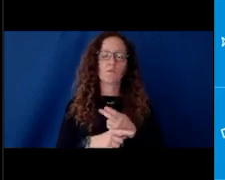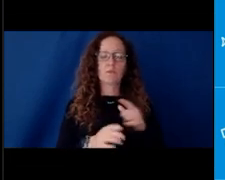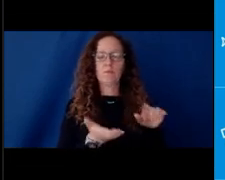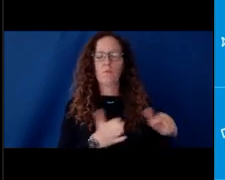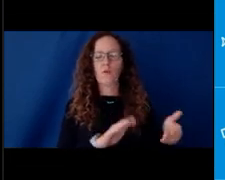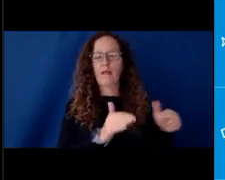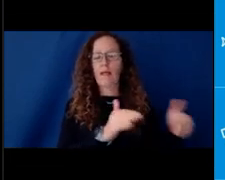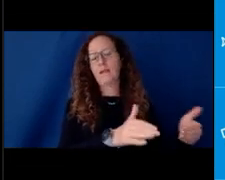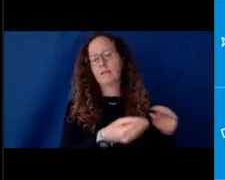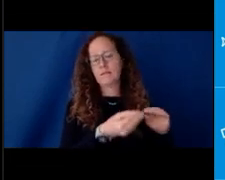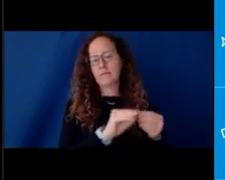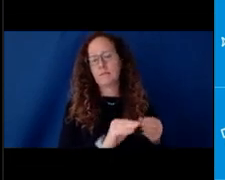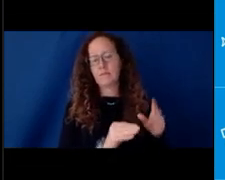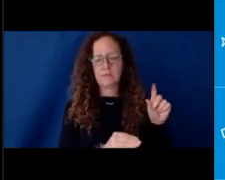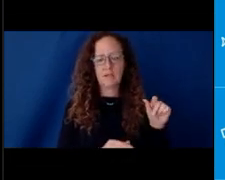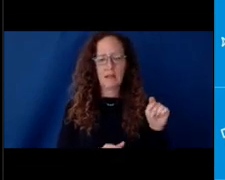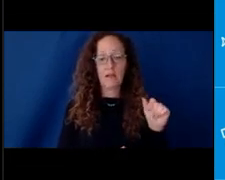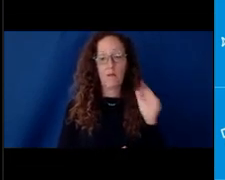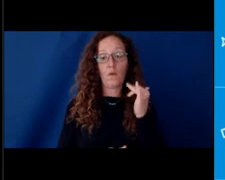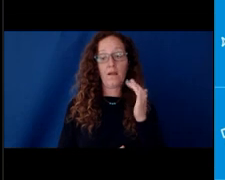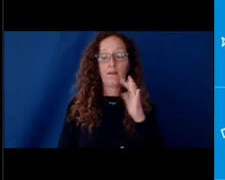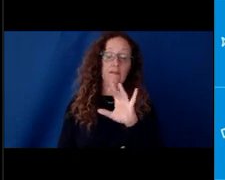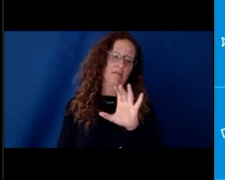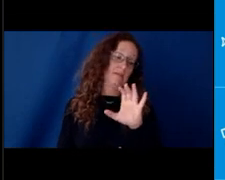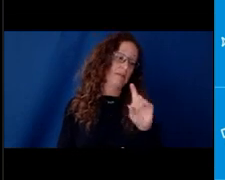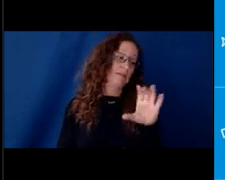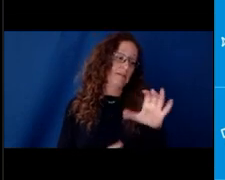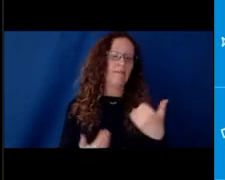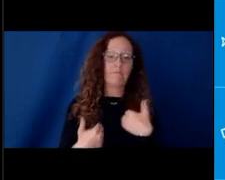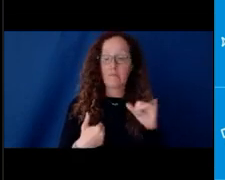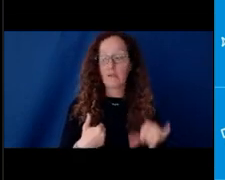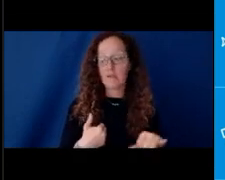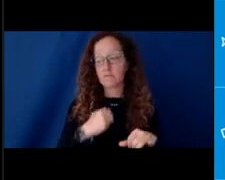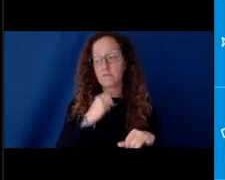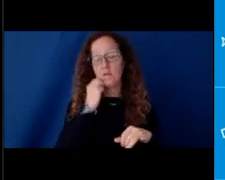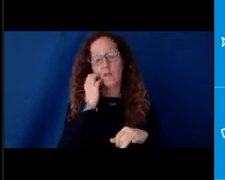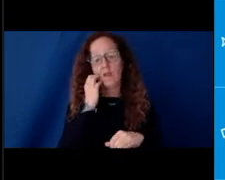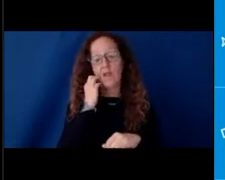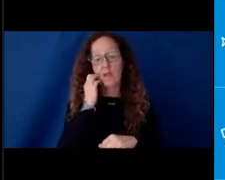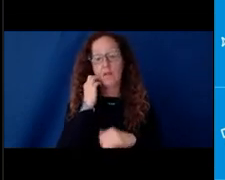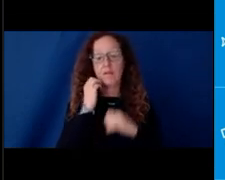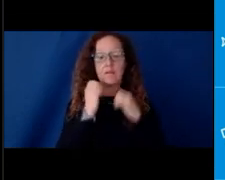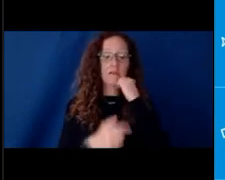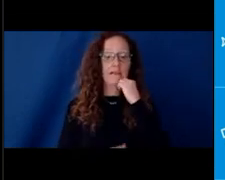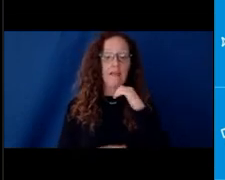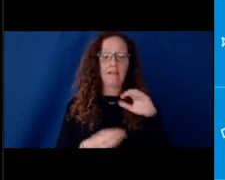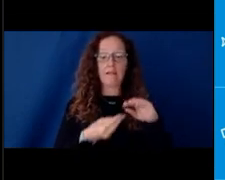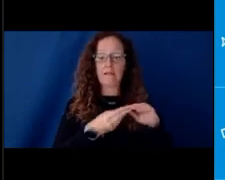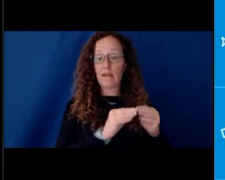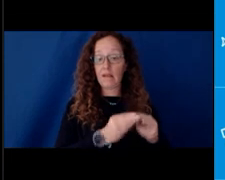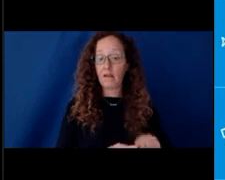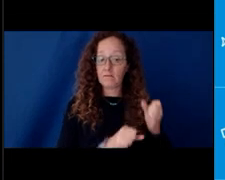to CDC and the daily data we needed for this analysis were available at a county scale.